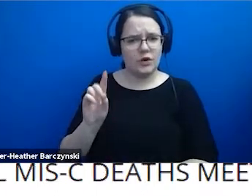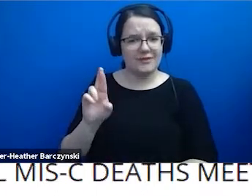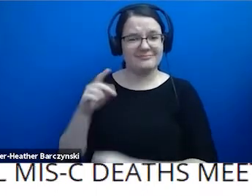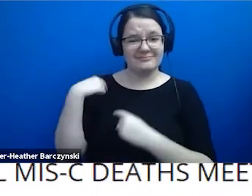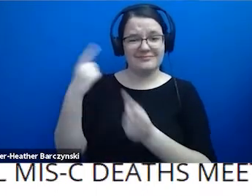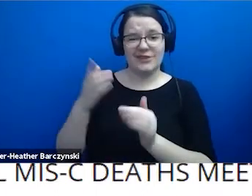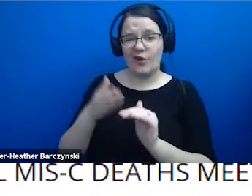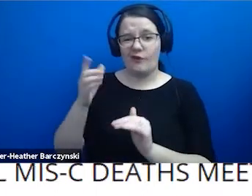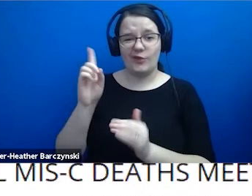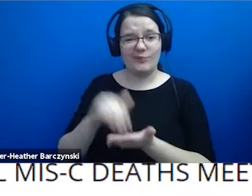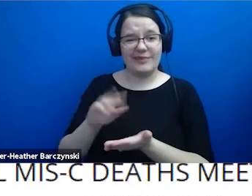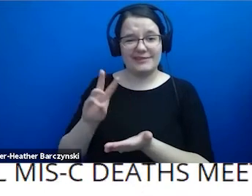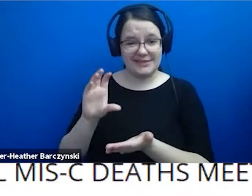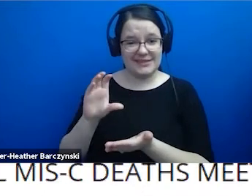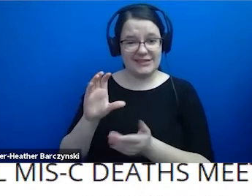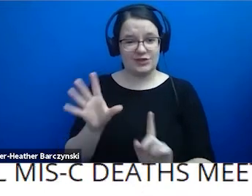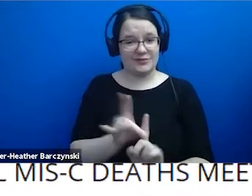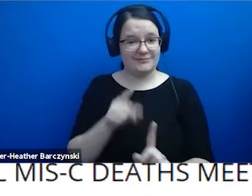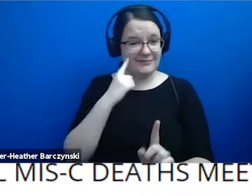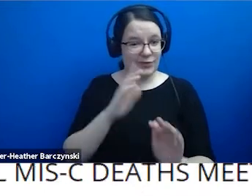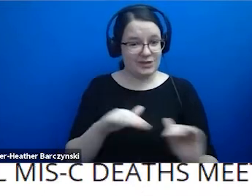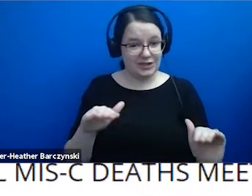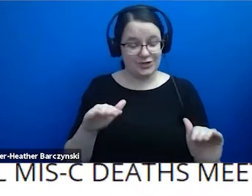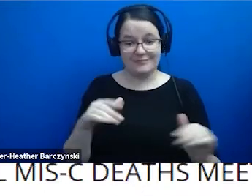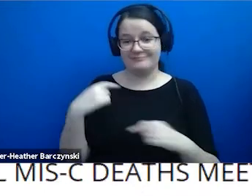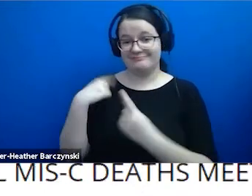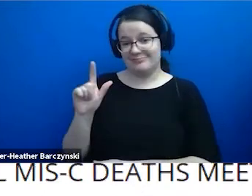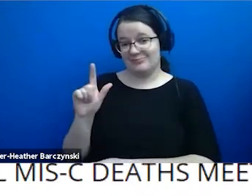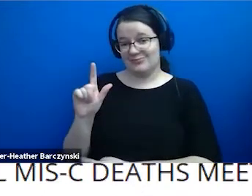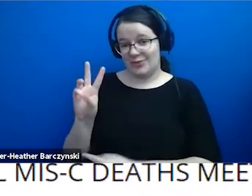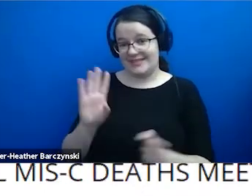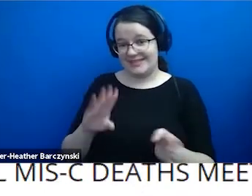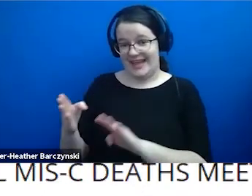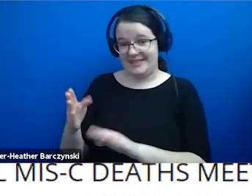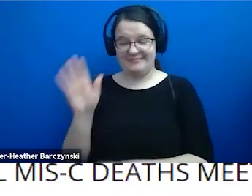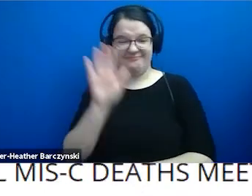in children and 26 deaths reported nationwide and i know we are seeing